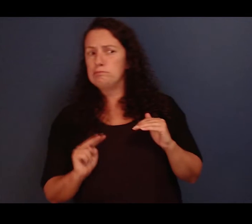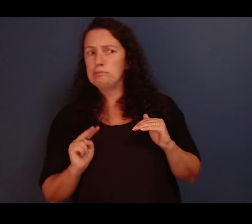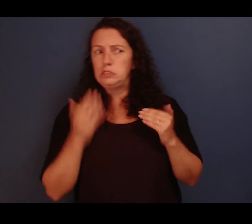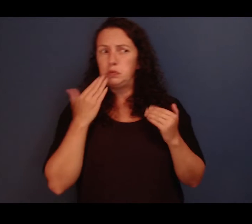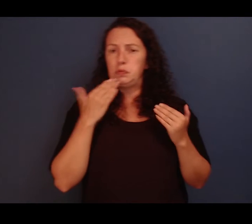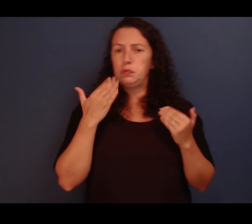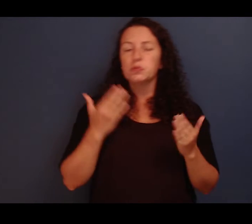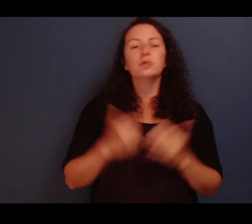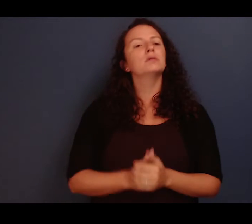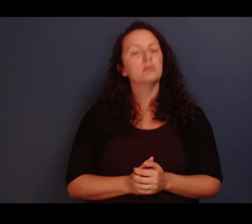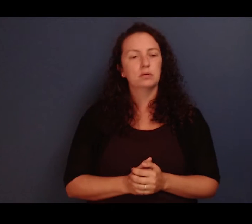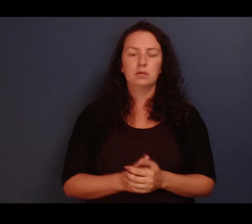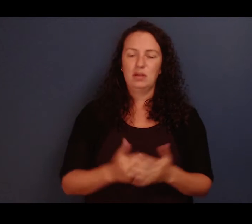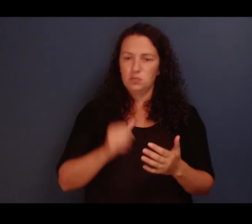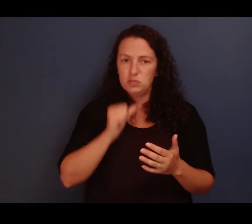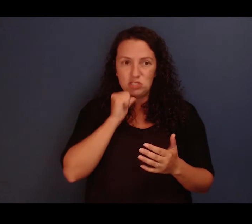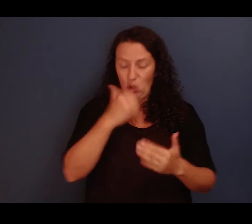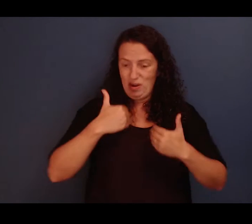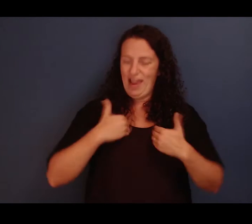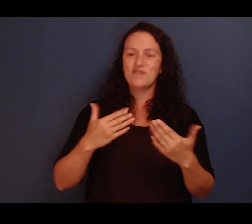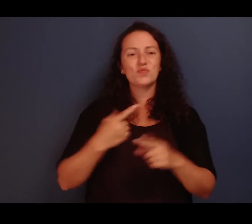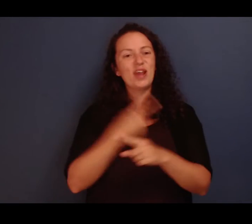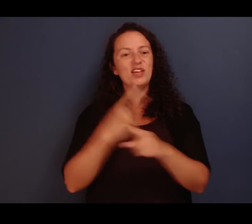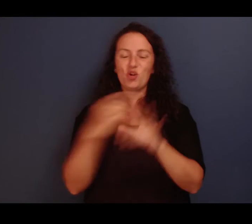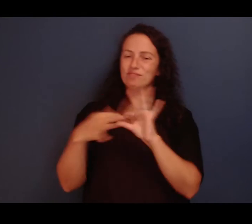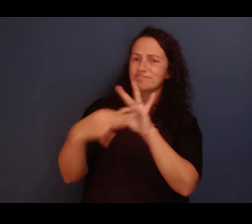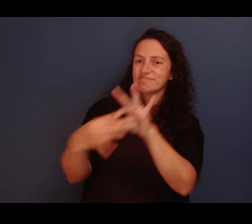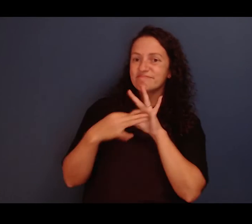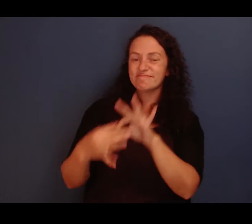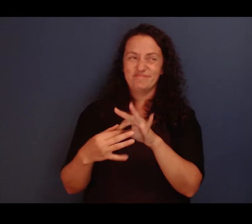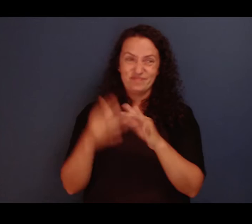this is the lack of organic interpersonal connection, due to our being in mostly remote